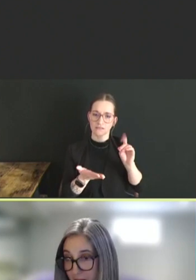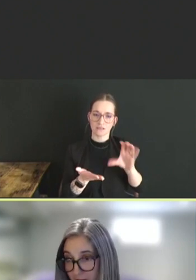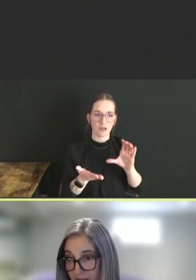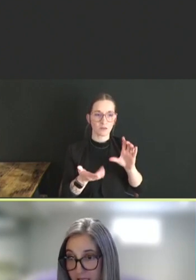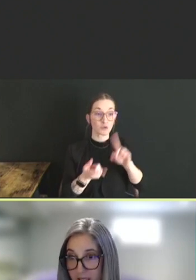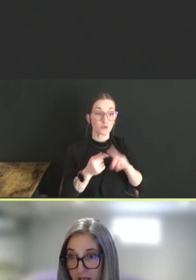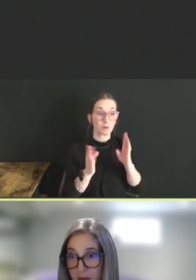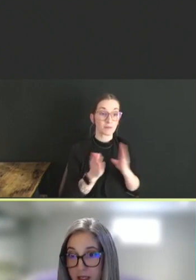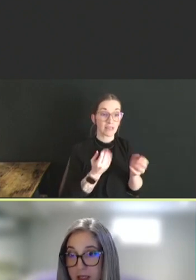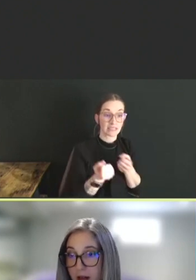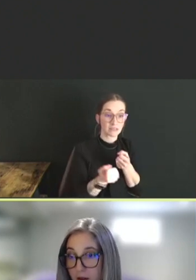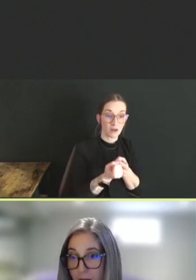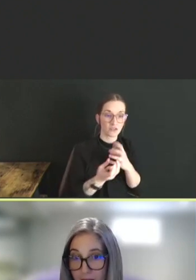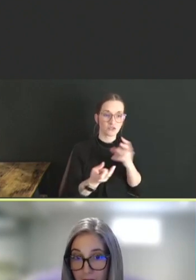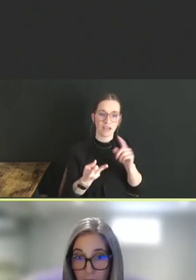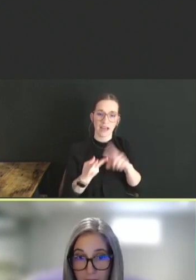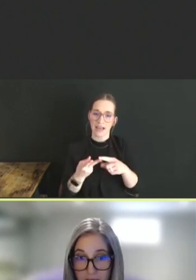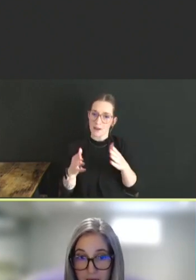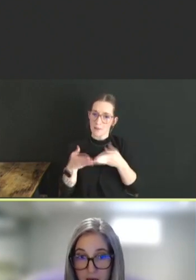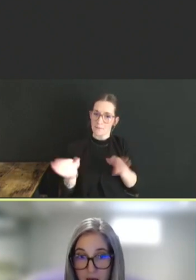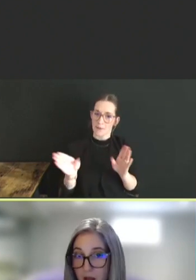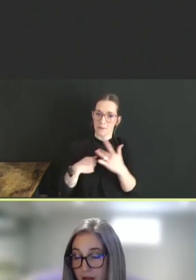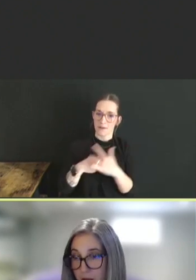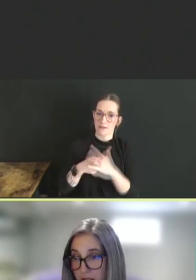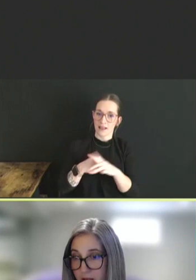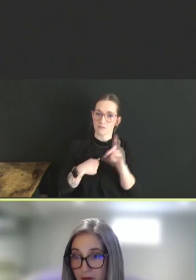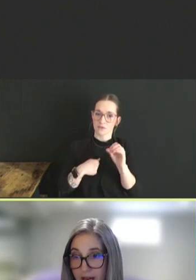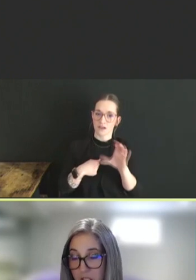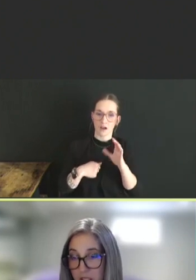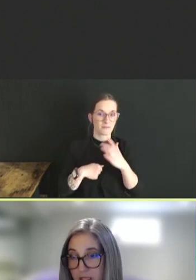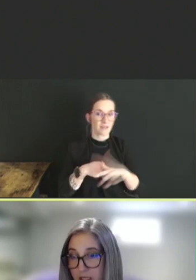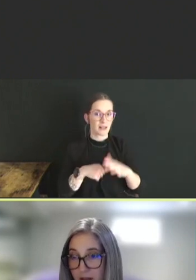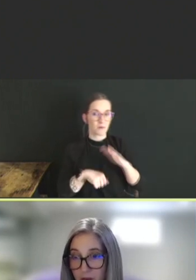facing documents that are up on their website, there were some fact sheets and frequently